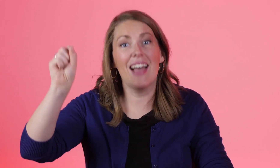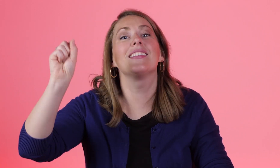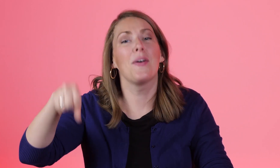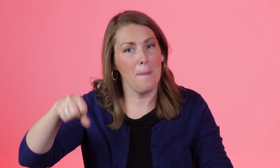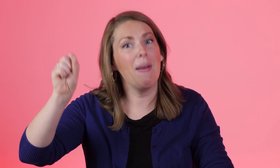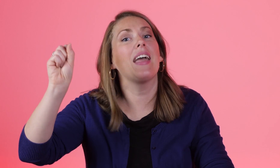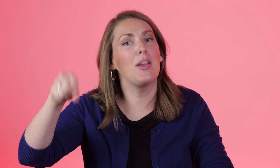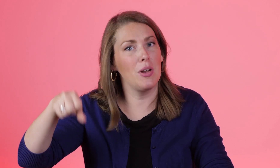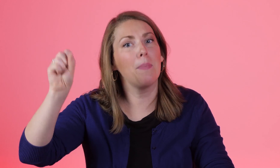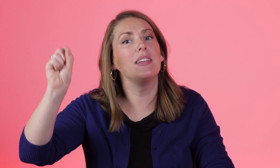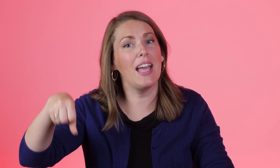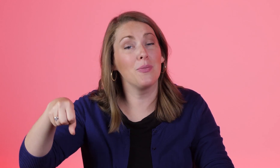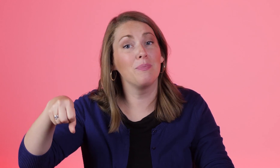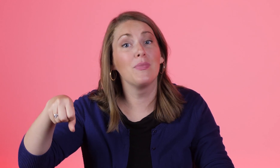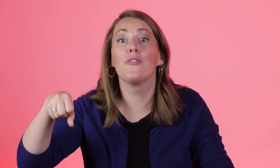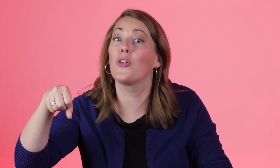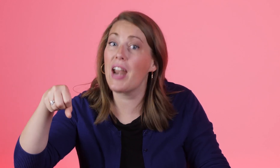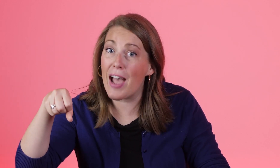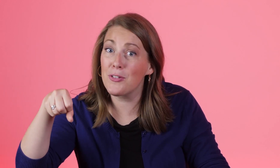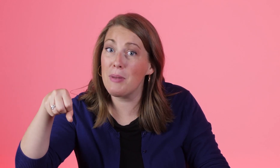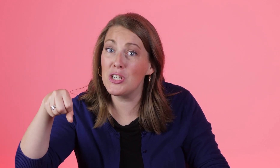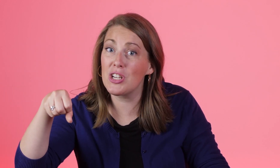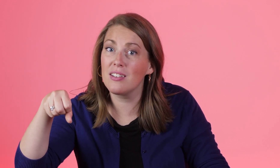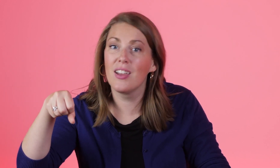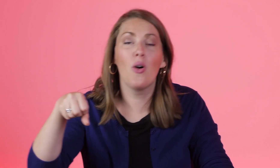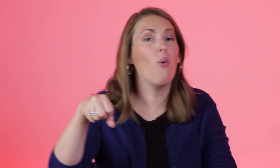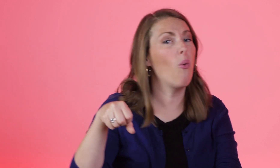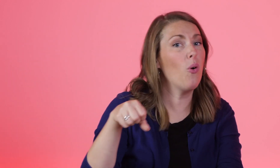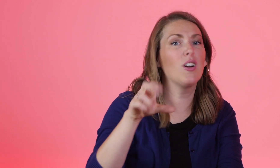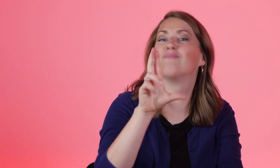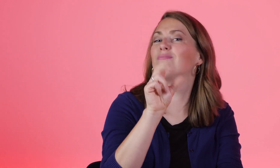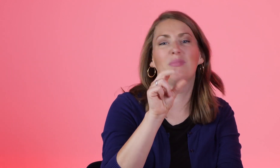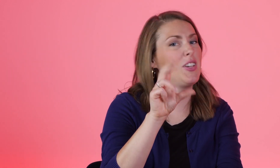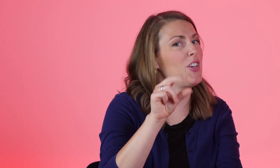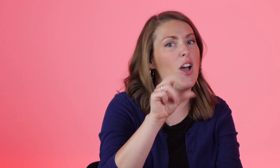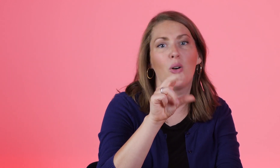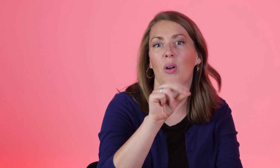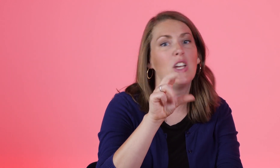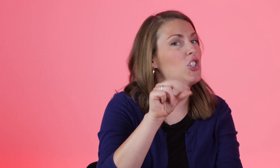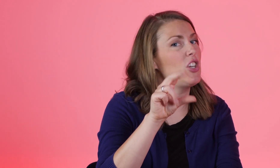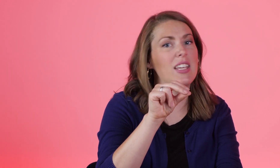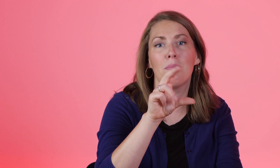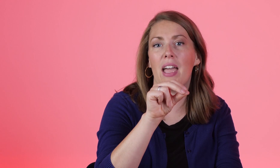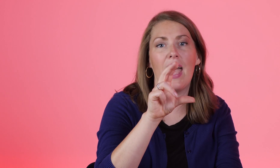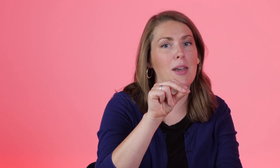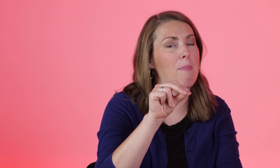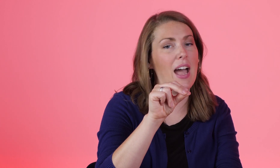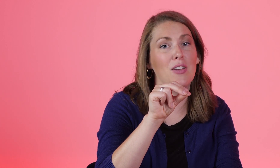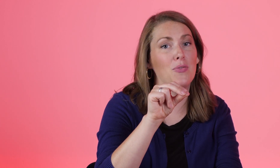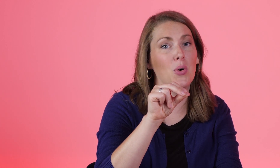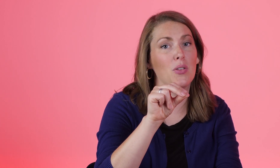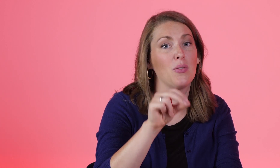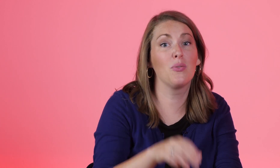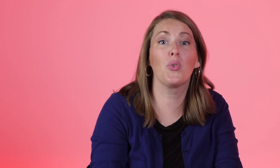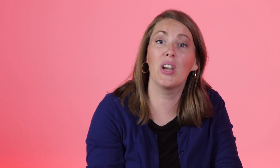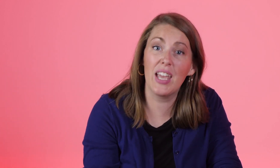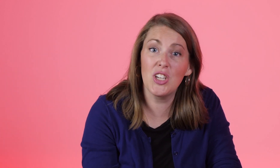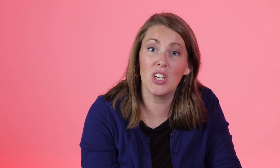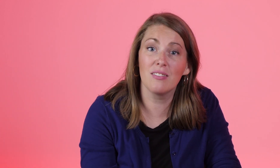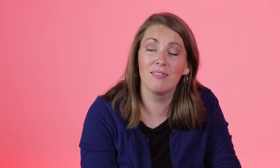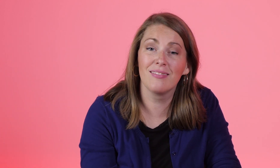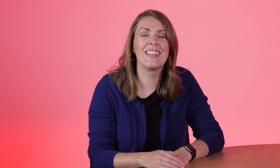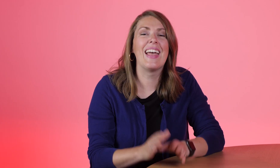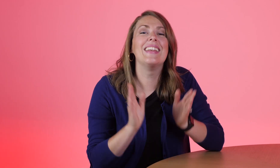yes my head went up and down for an affirmation or no shaking my head back and forth for negation